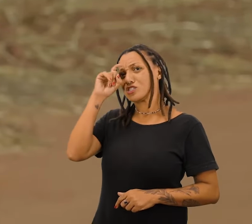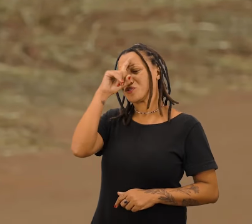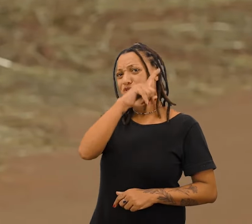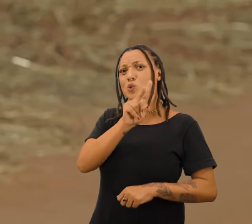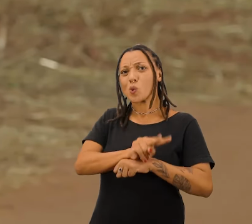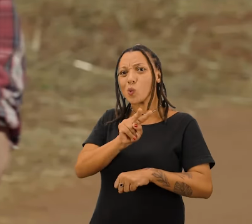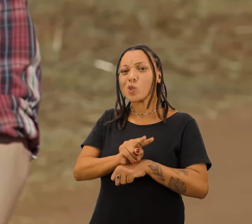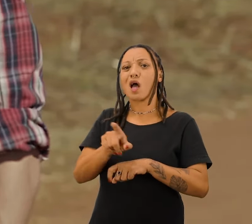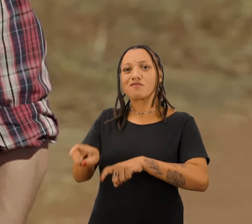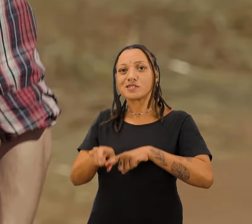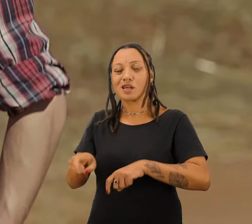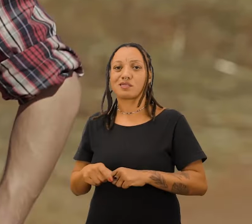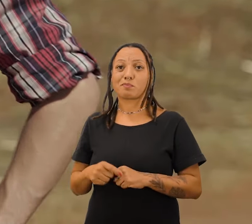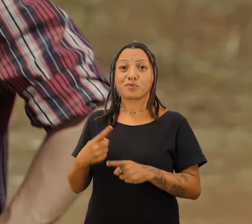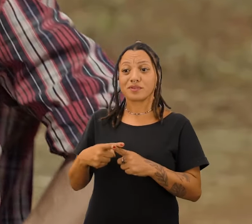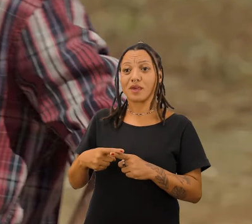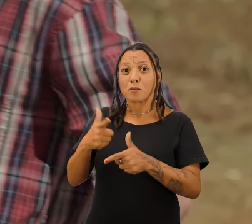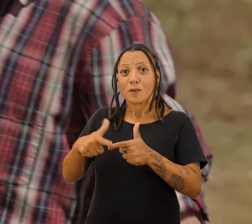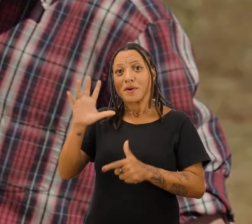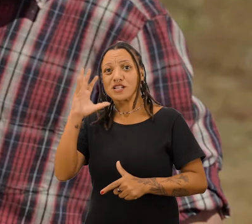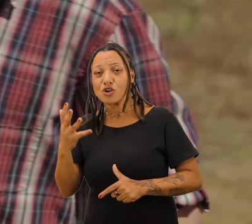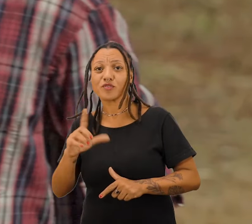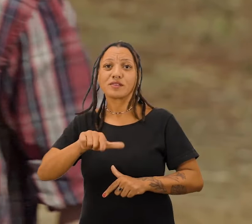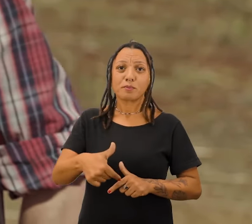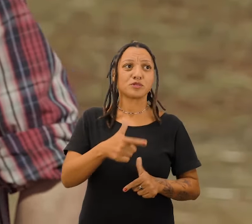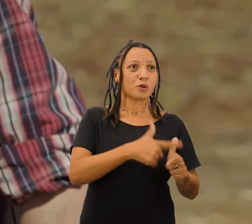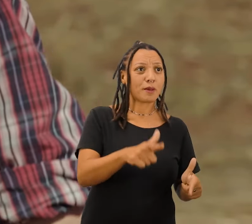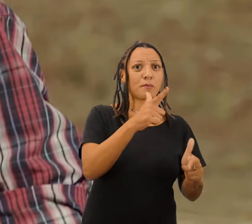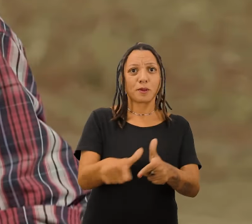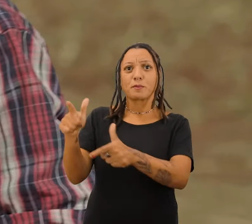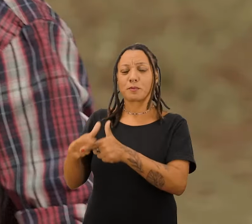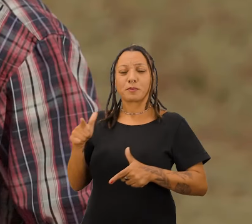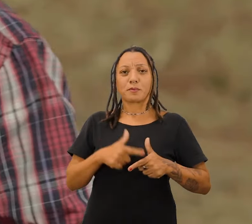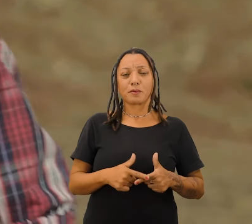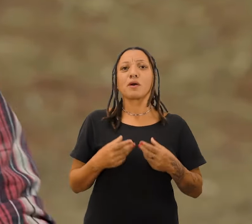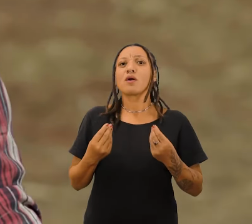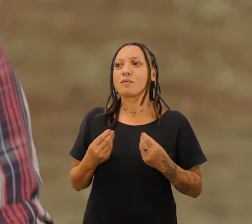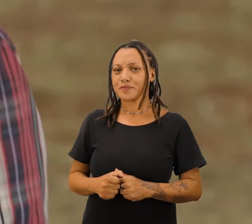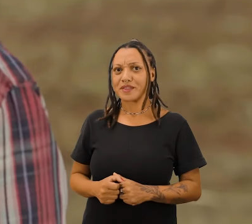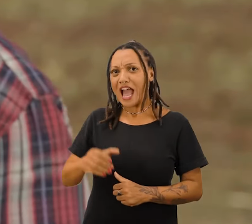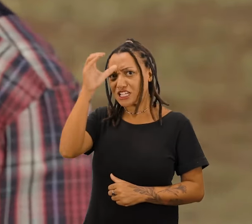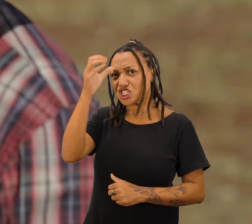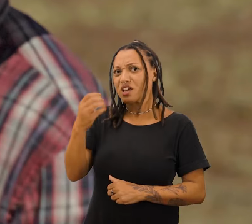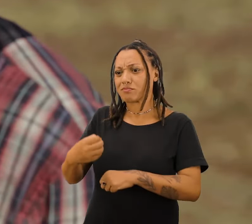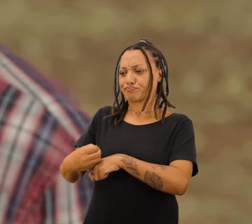[Dininha] You know, cousin, I didn't know it was going to be this hard to run a farm. We solve one problem, then another appears, then another.